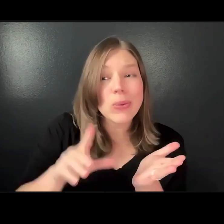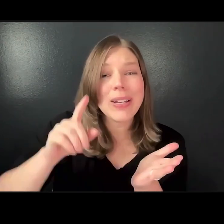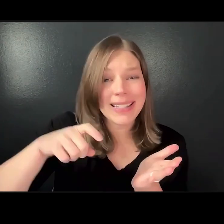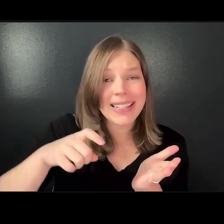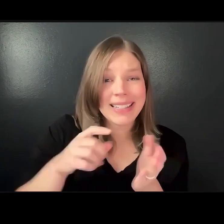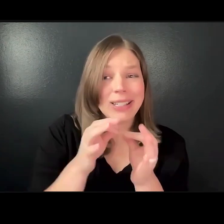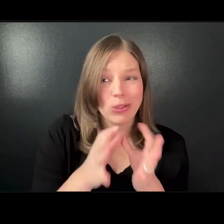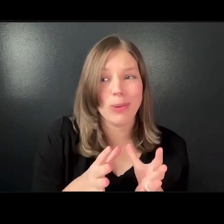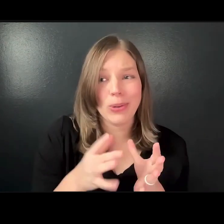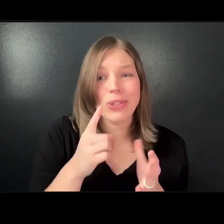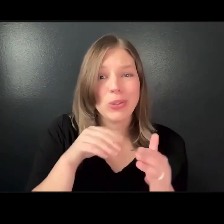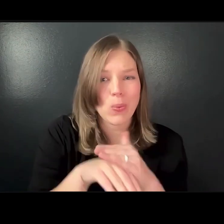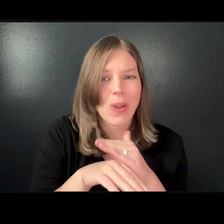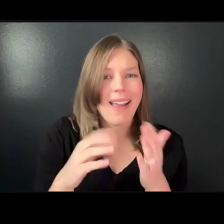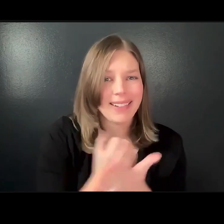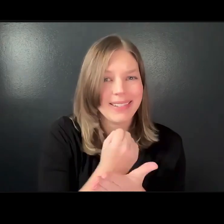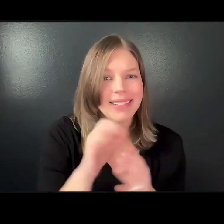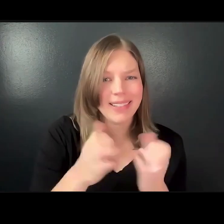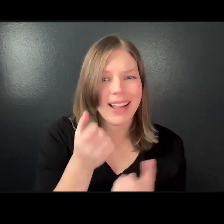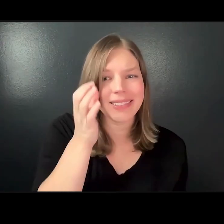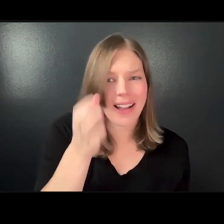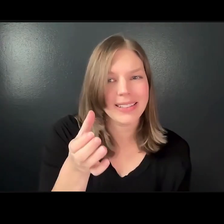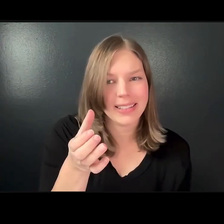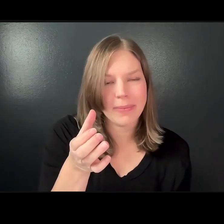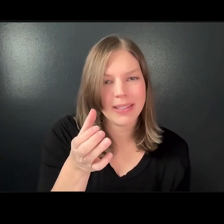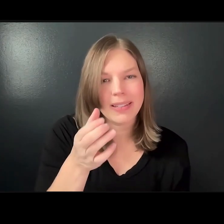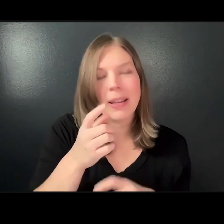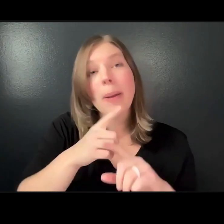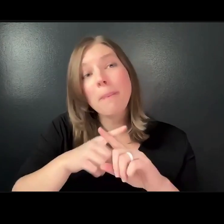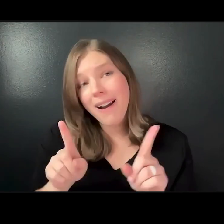The student needs interpreters to access class concepts,